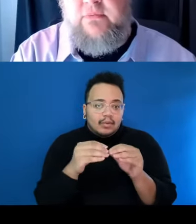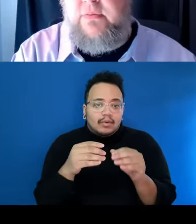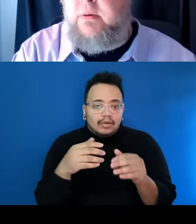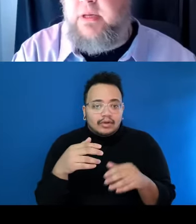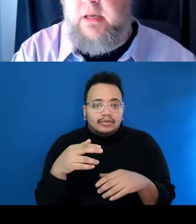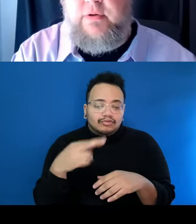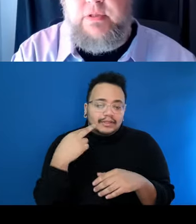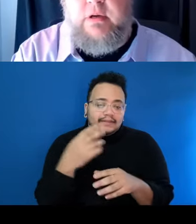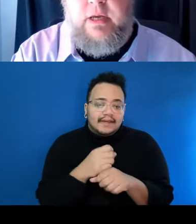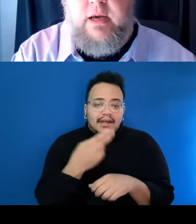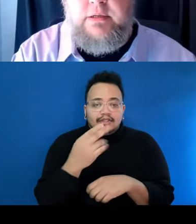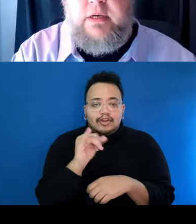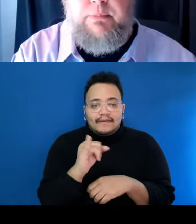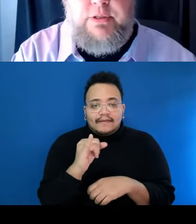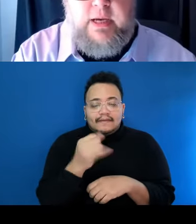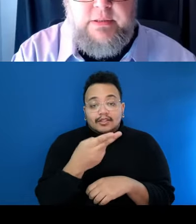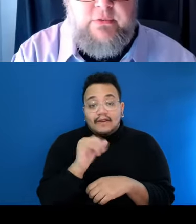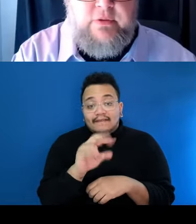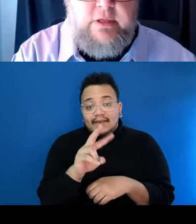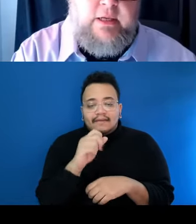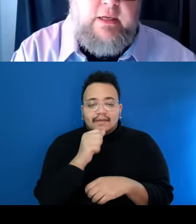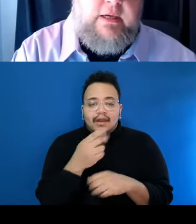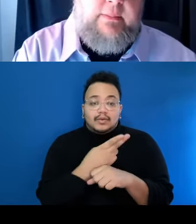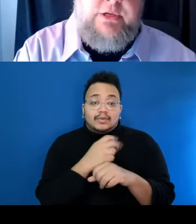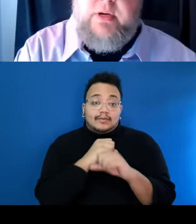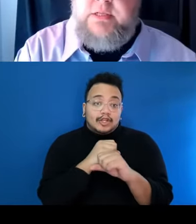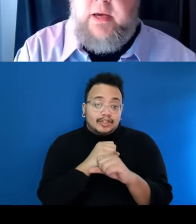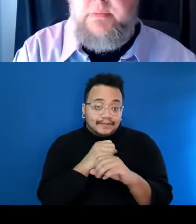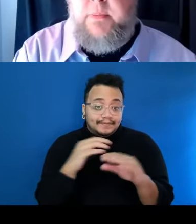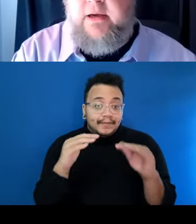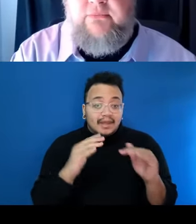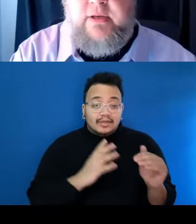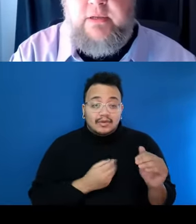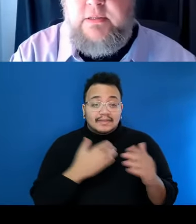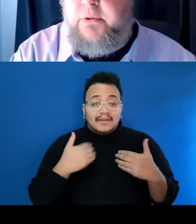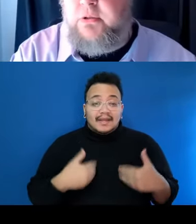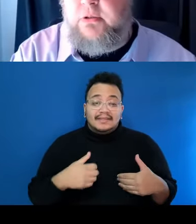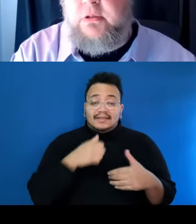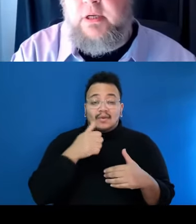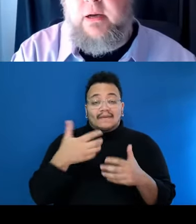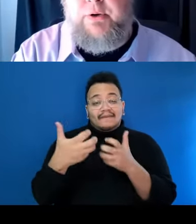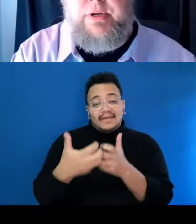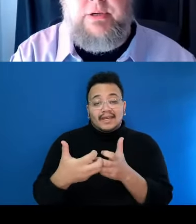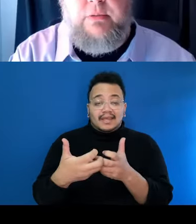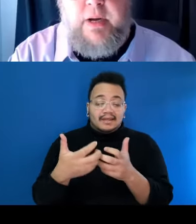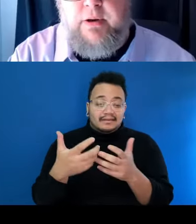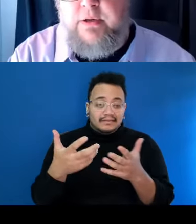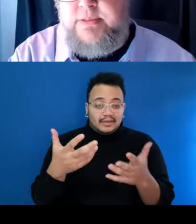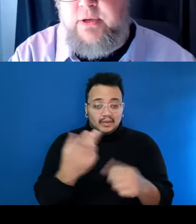if their behaviors are not protective and trans bodies might not fit typical protection barriers.